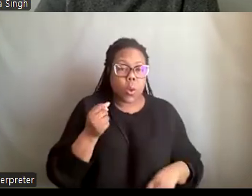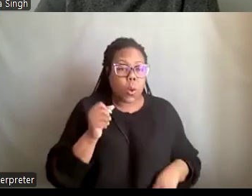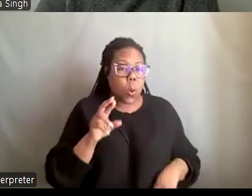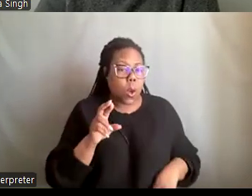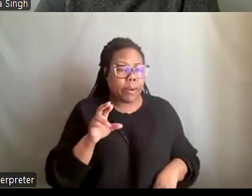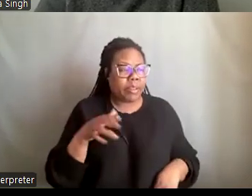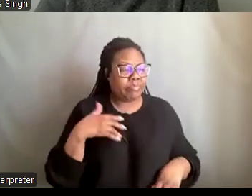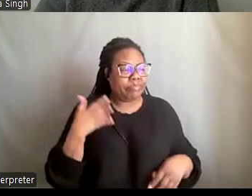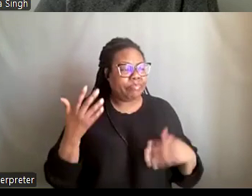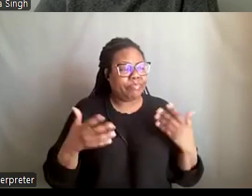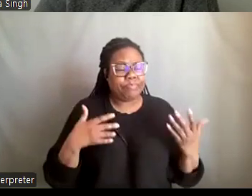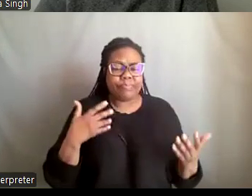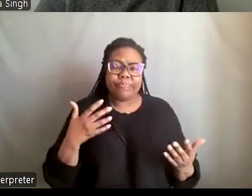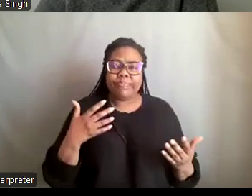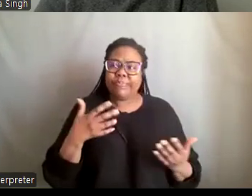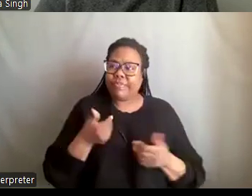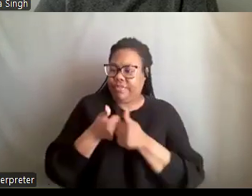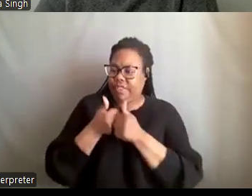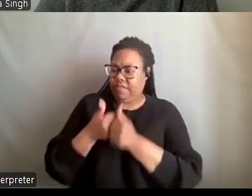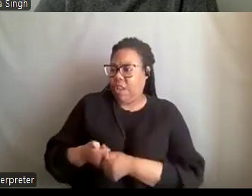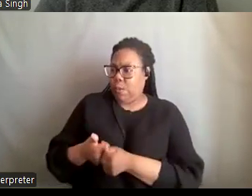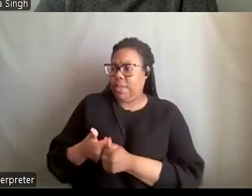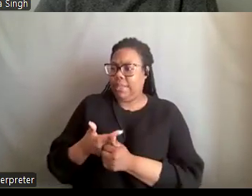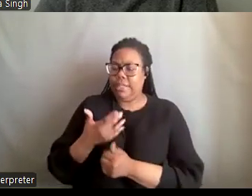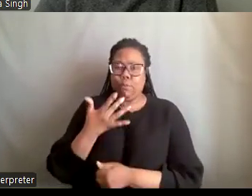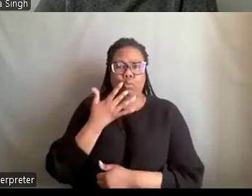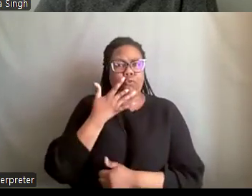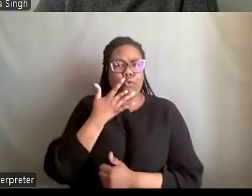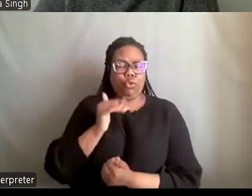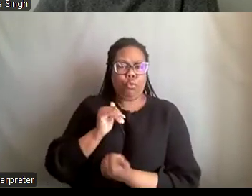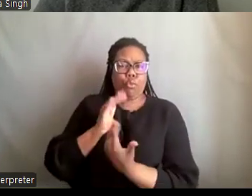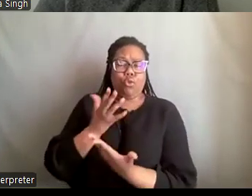quote/unquote "right" if you will, or prescribed, if you will.